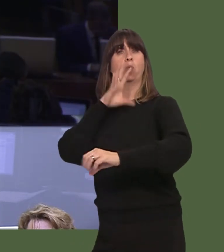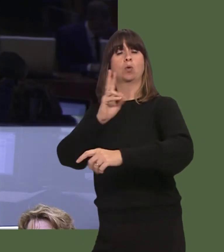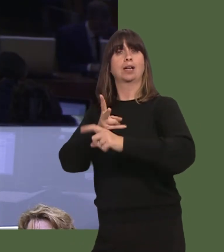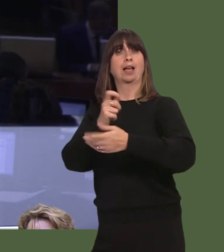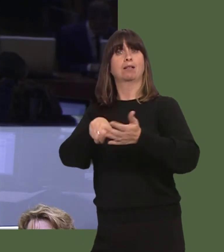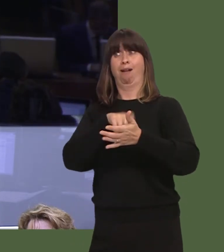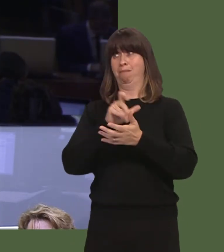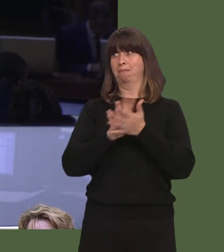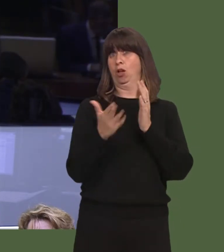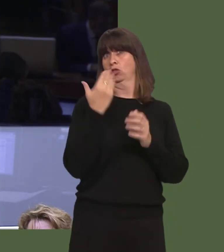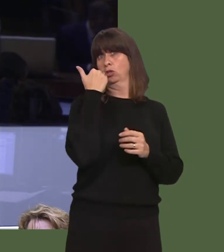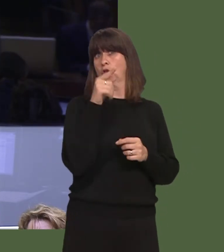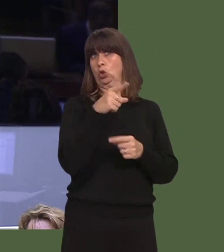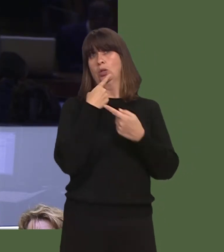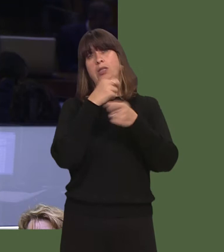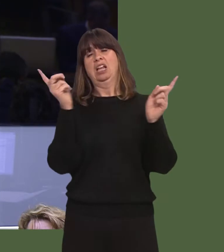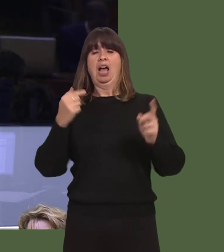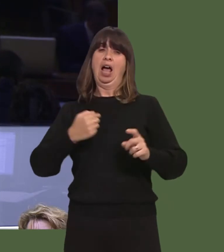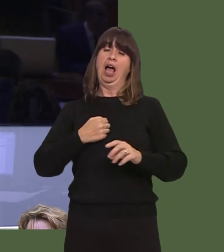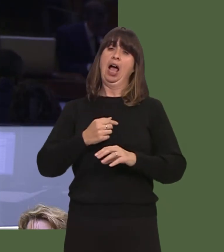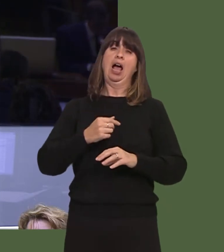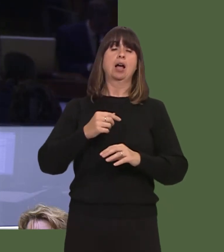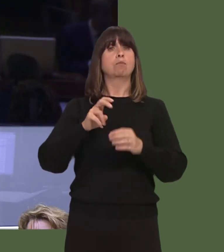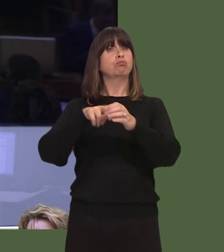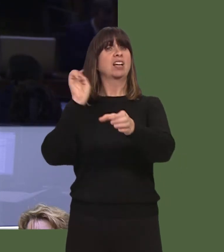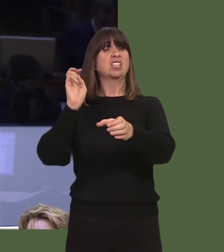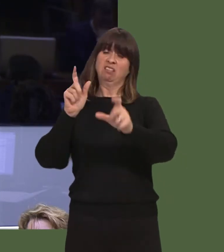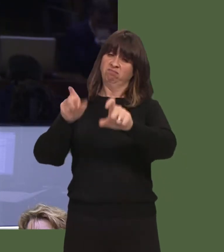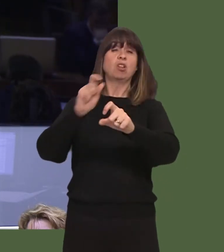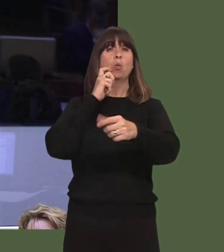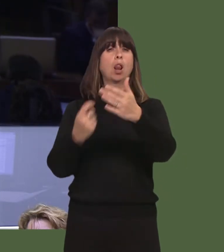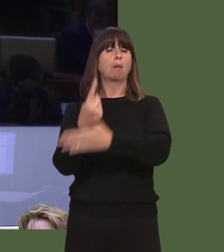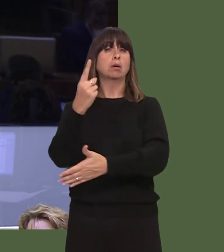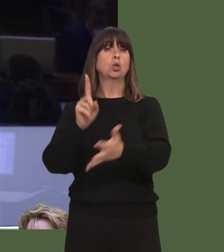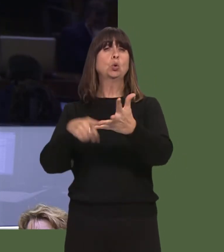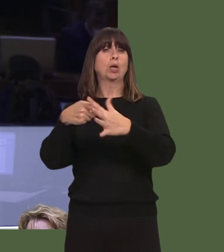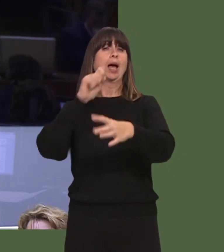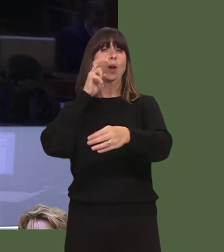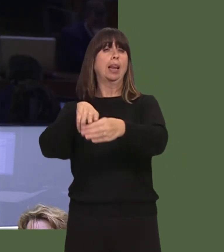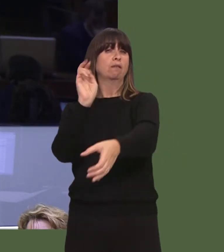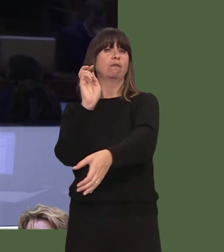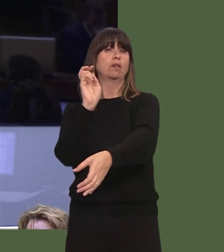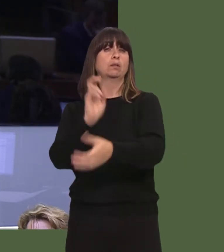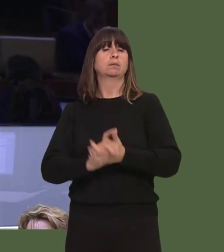Even in March this year, you said, 'I am not questioning Brexitóthe UK is leaving the EU.'